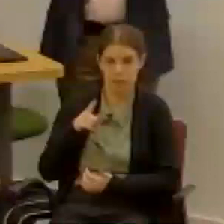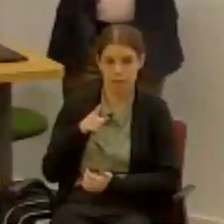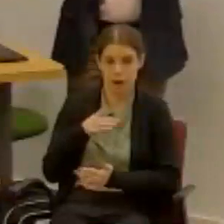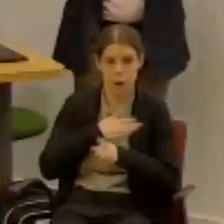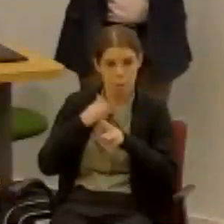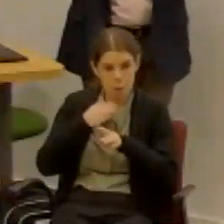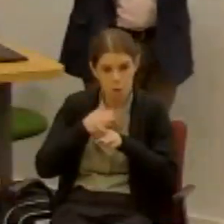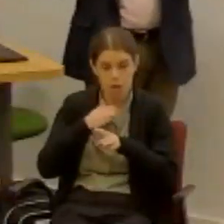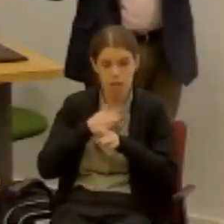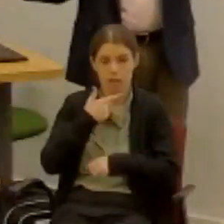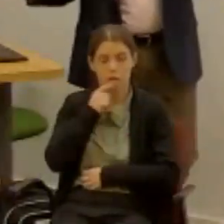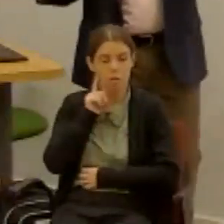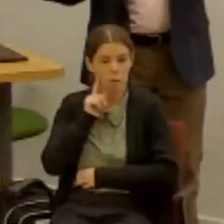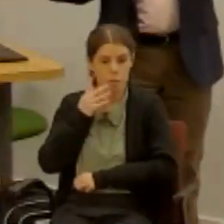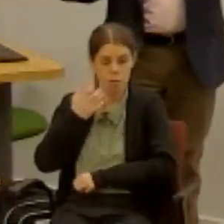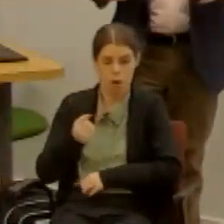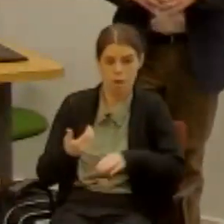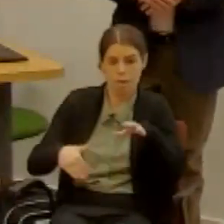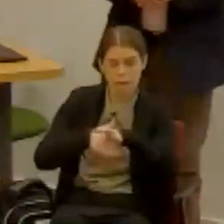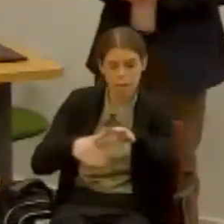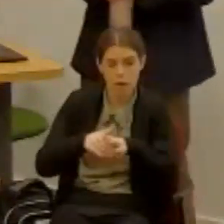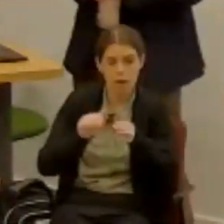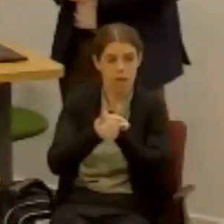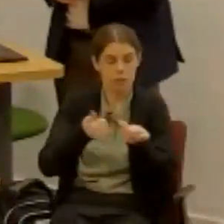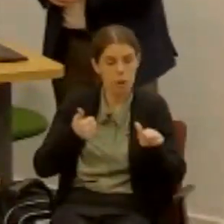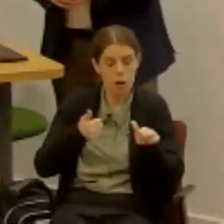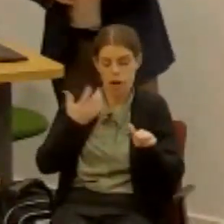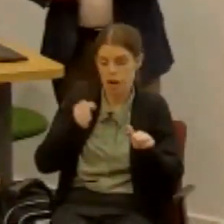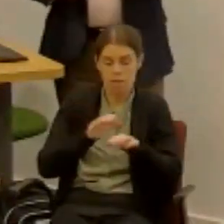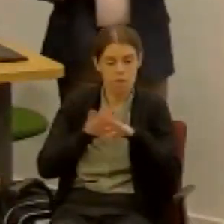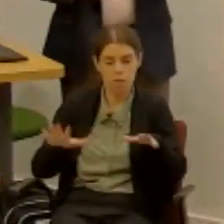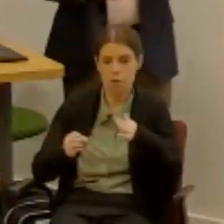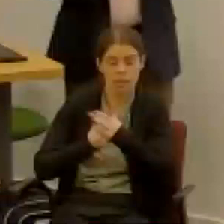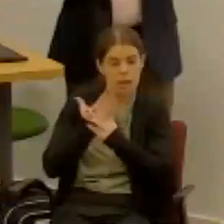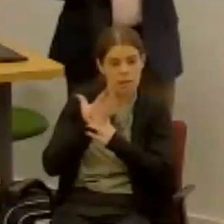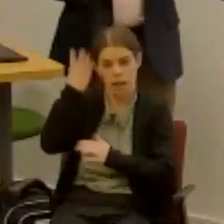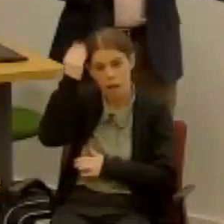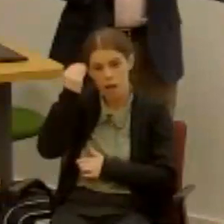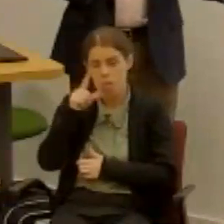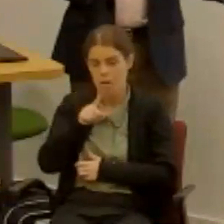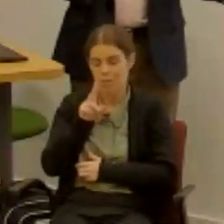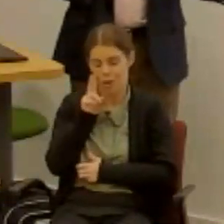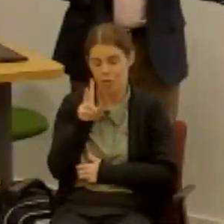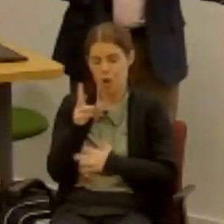who to speak to the sport and haven't yet got mentioned. We need to think of ways of changing course of disease there.